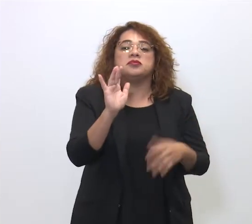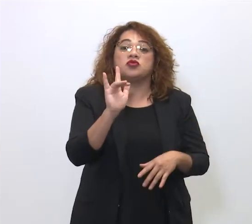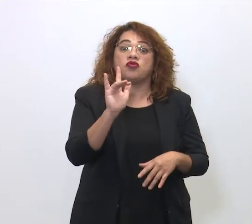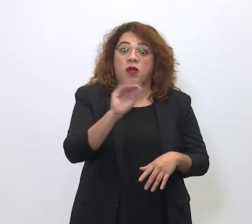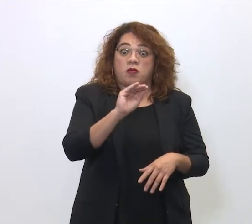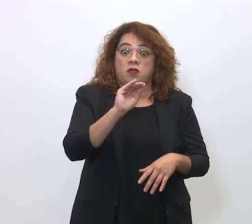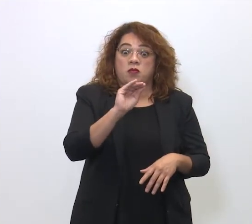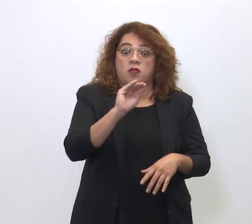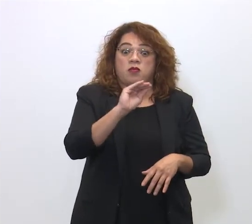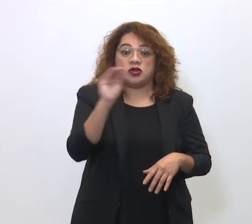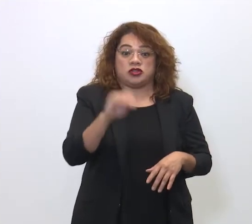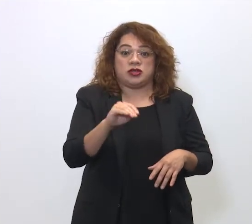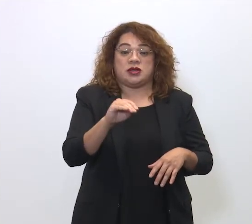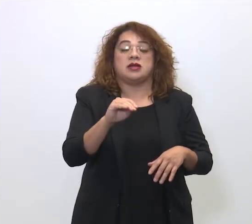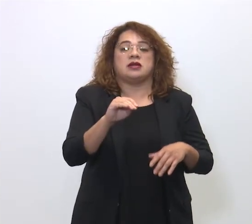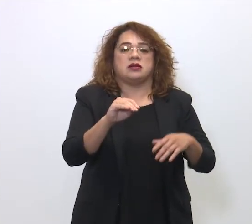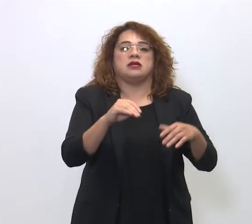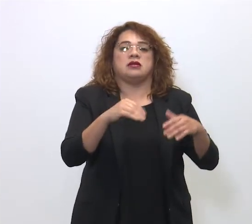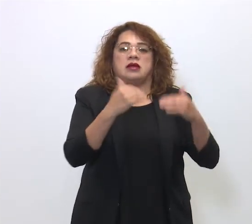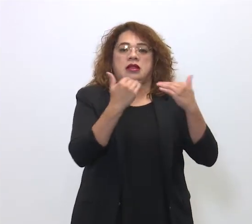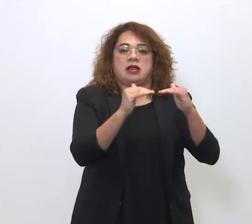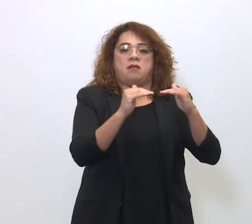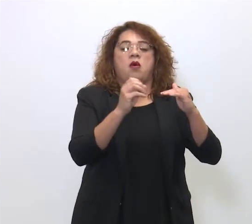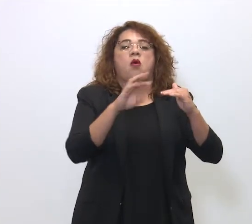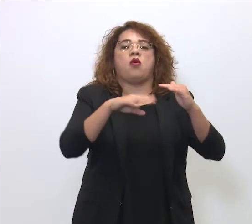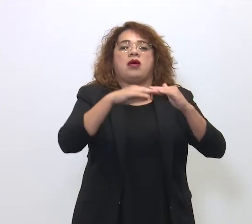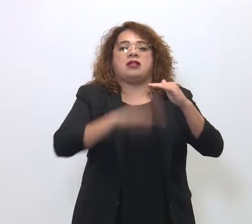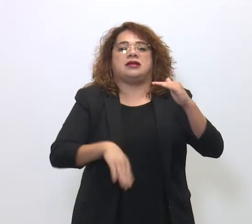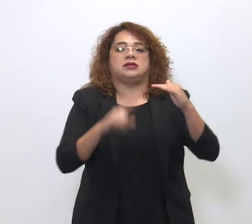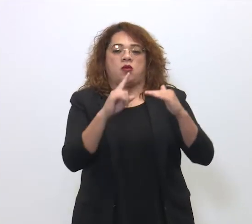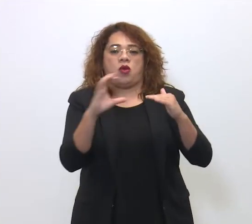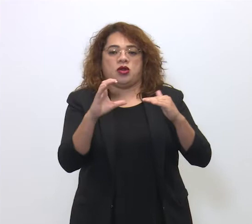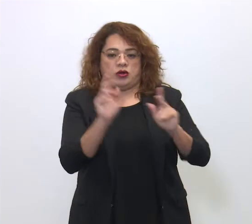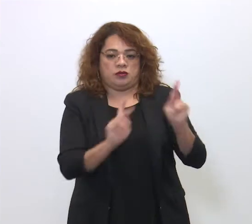100 people, whichever is fewer and then you can actually have increased indoor capacity